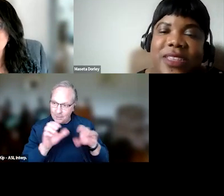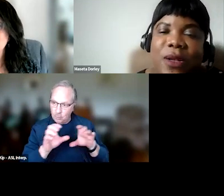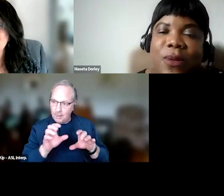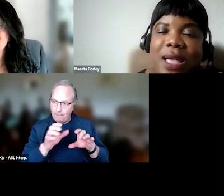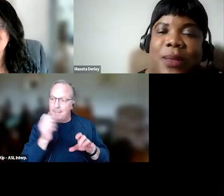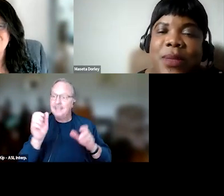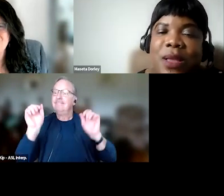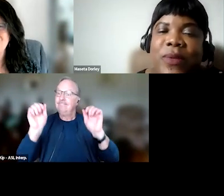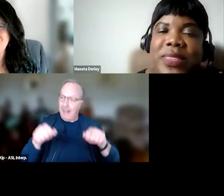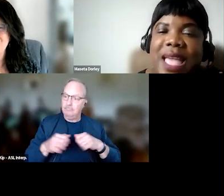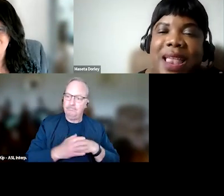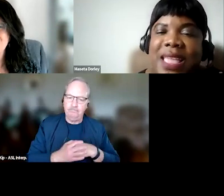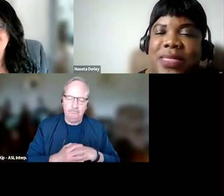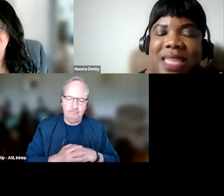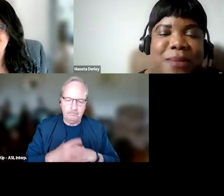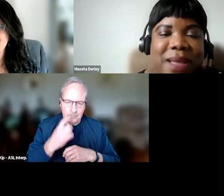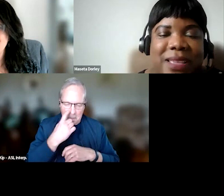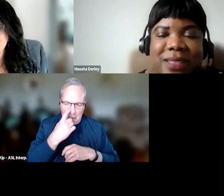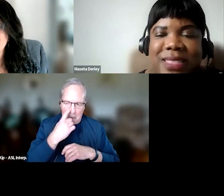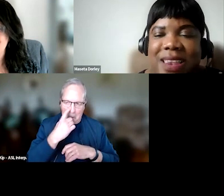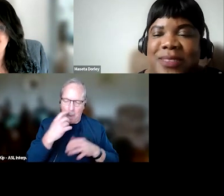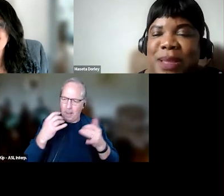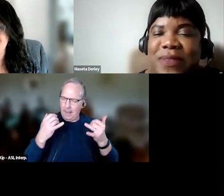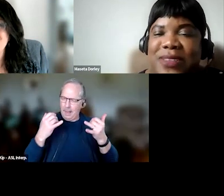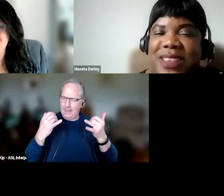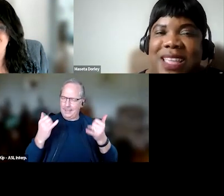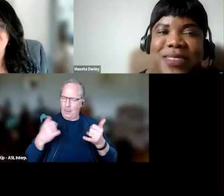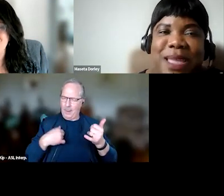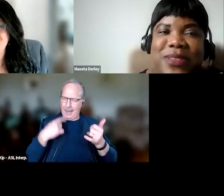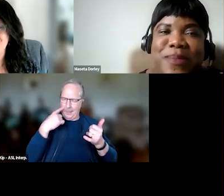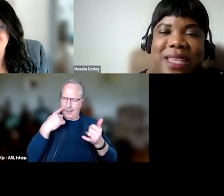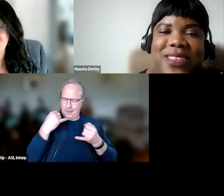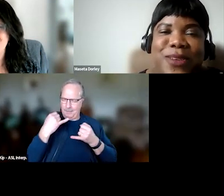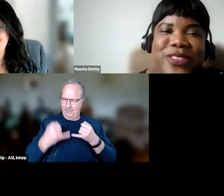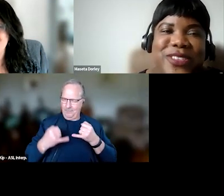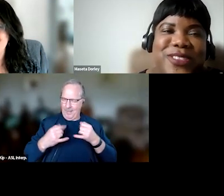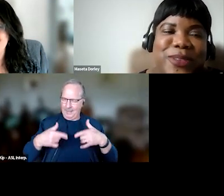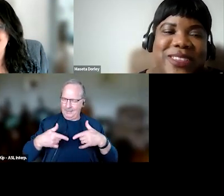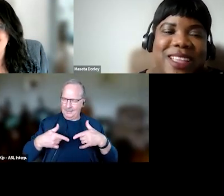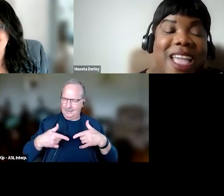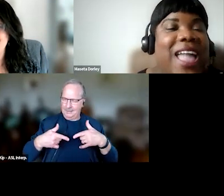So with that, I think that is my final slide, to be able to pass it over to Theresa.